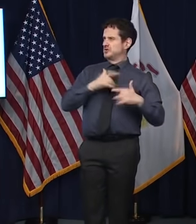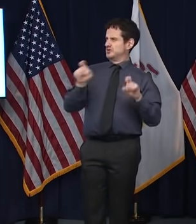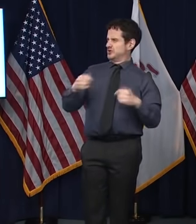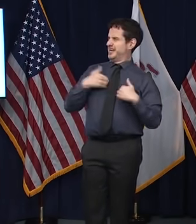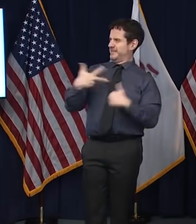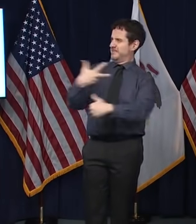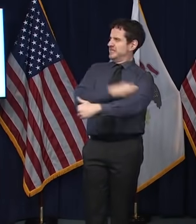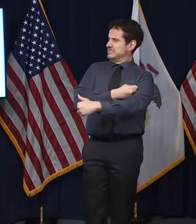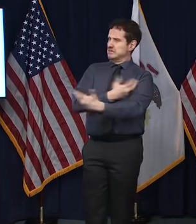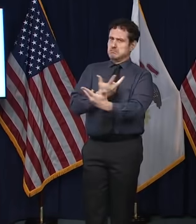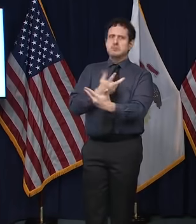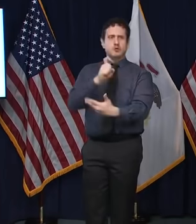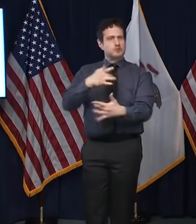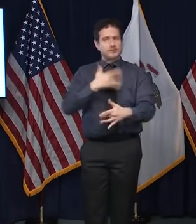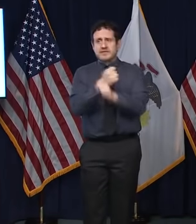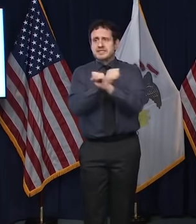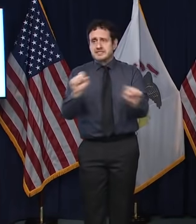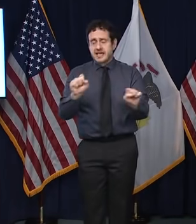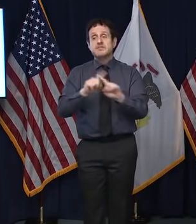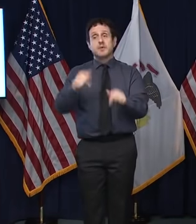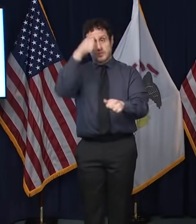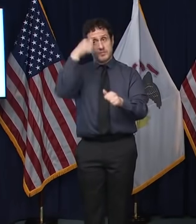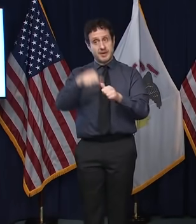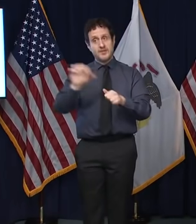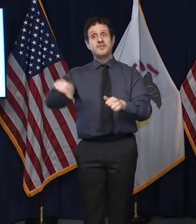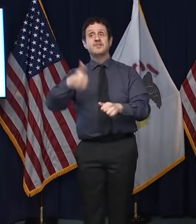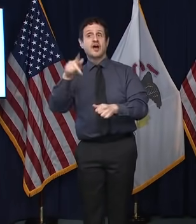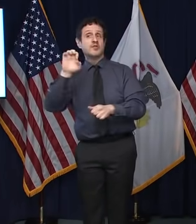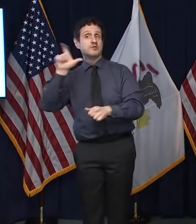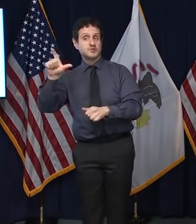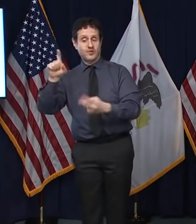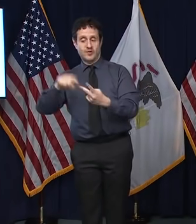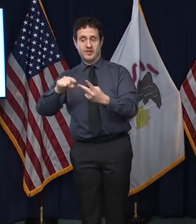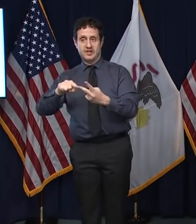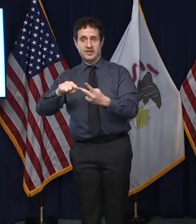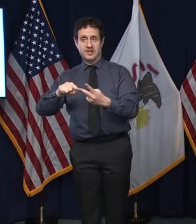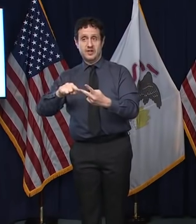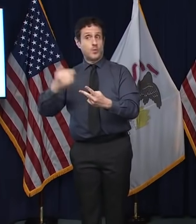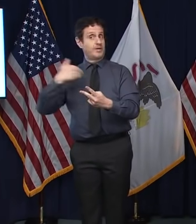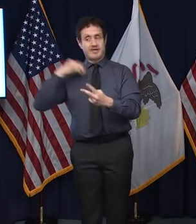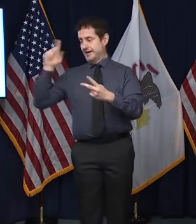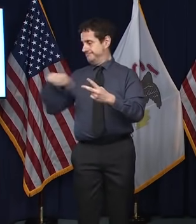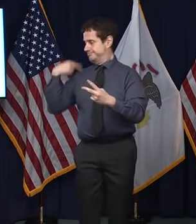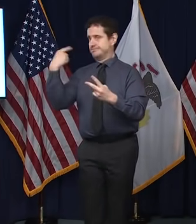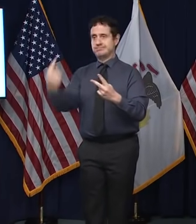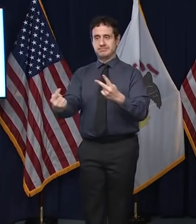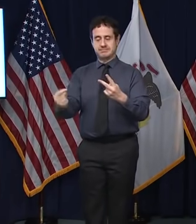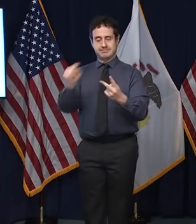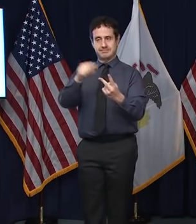who has concerns about getting